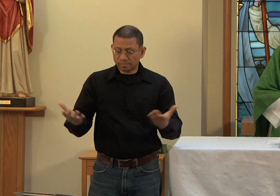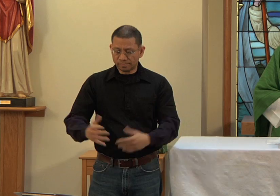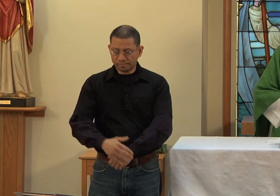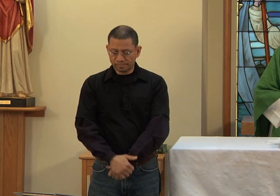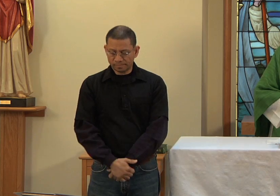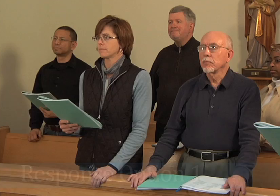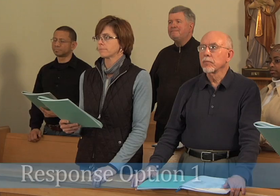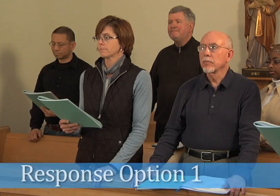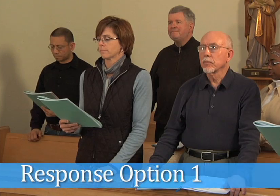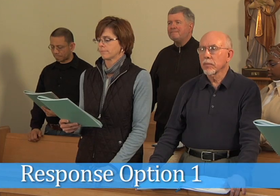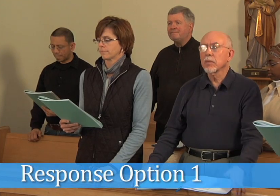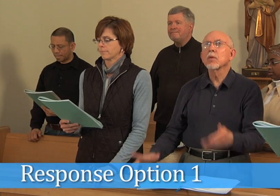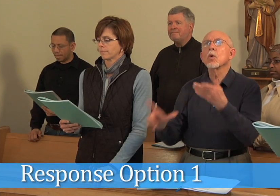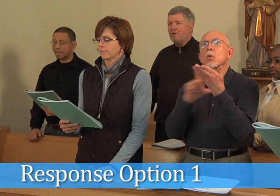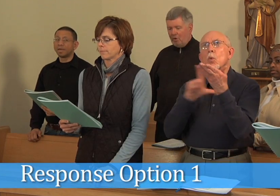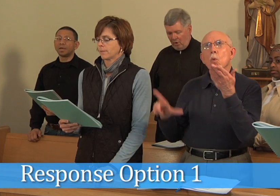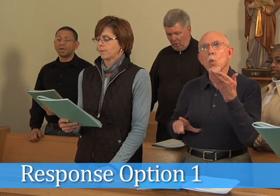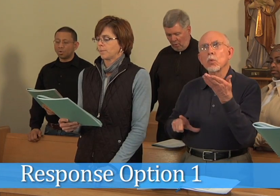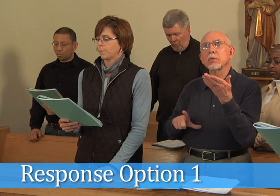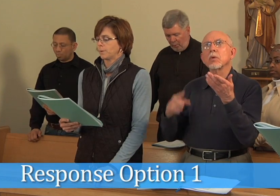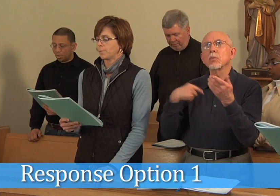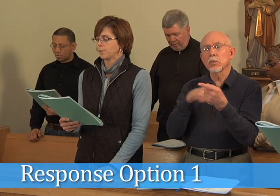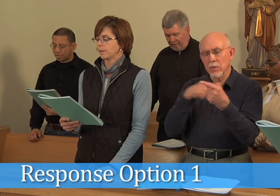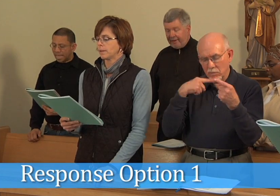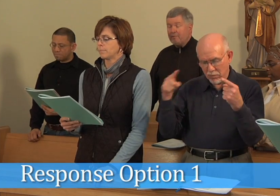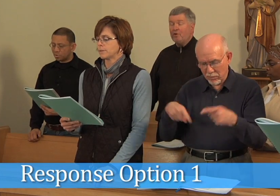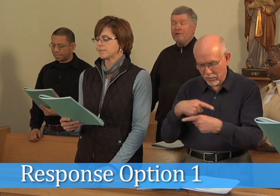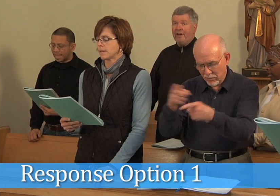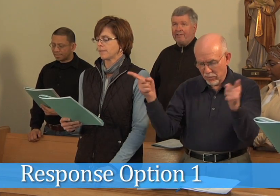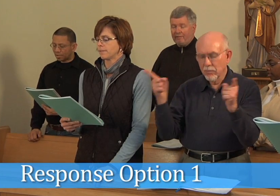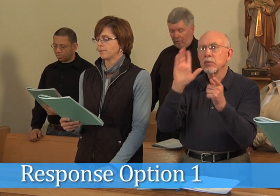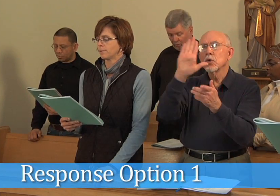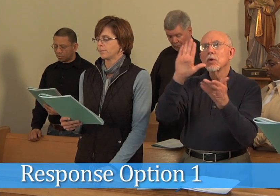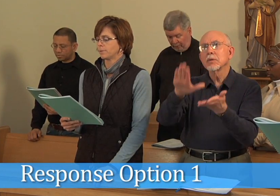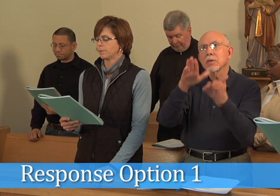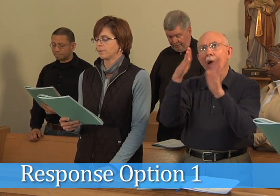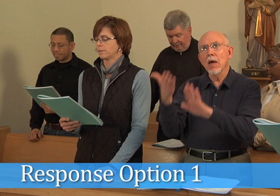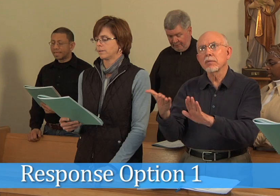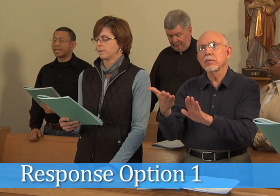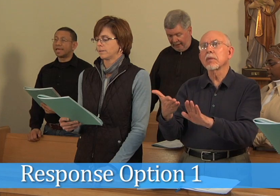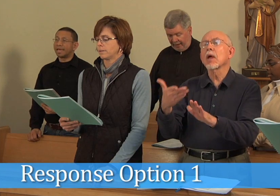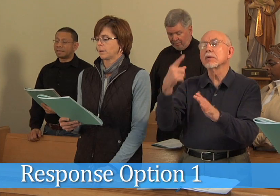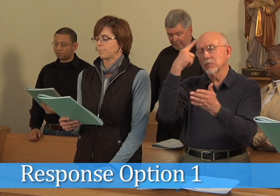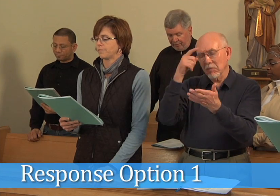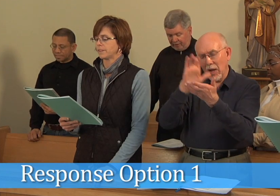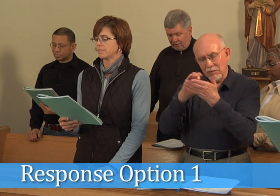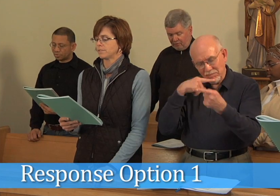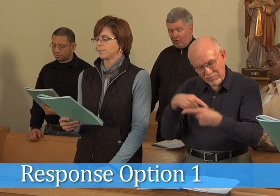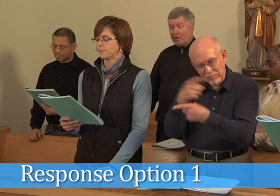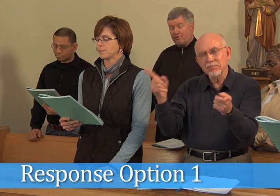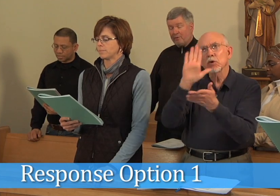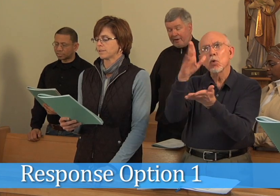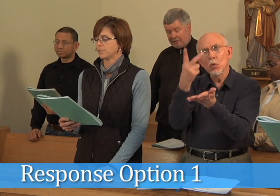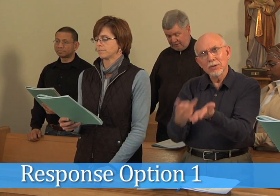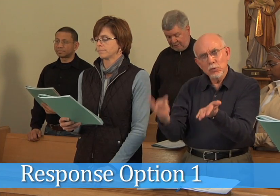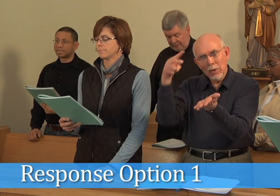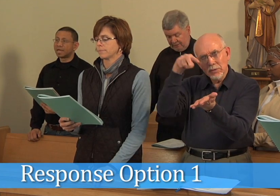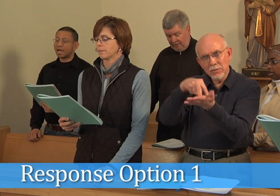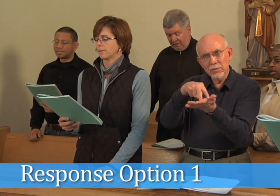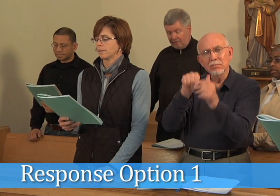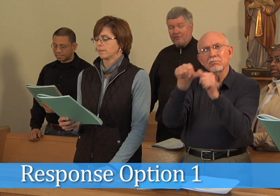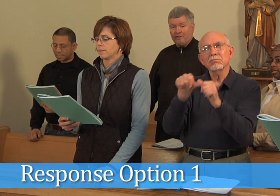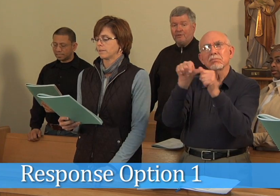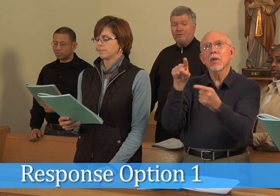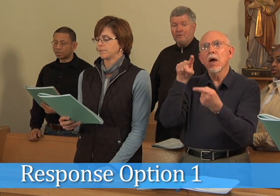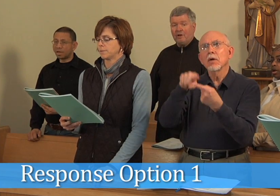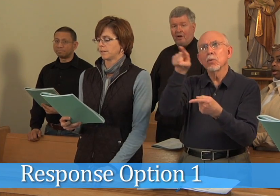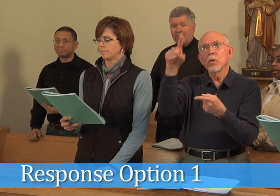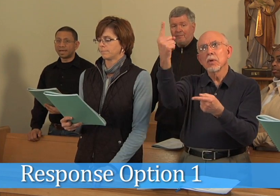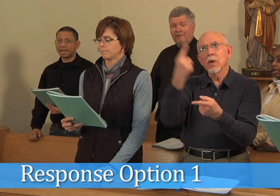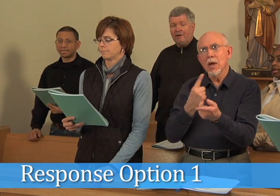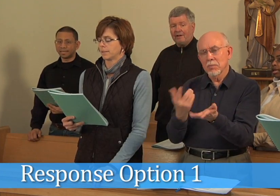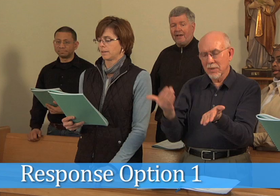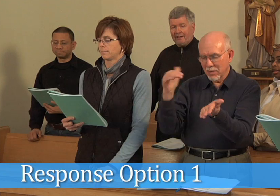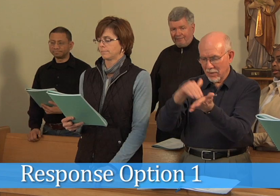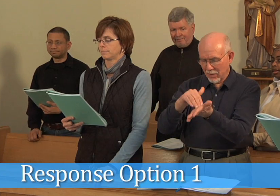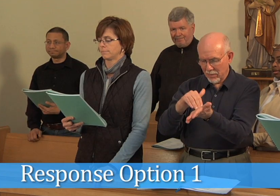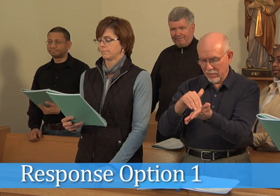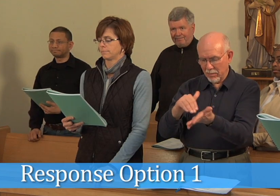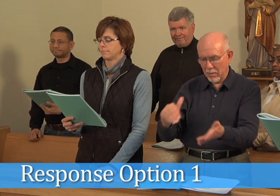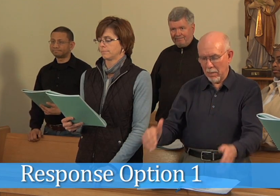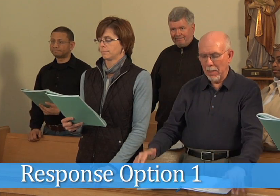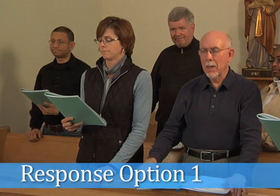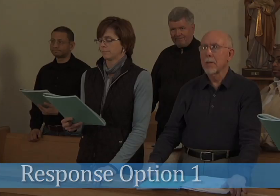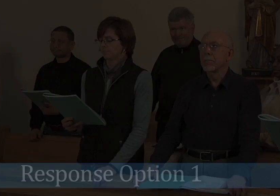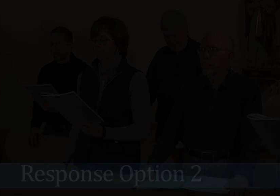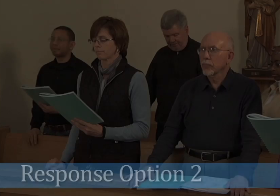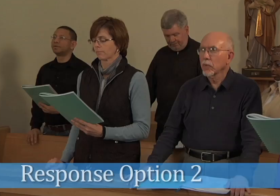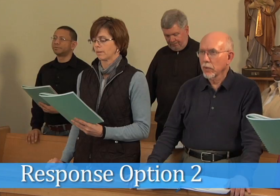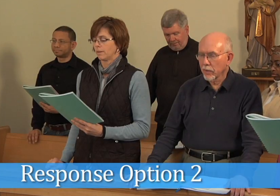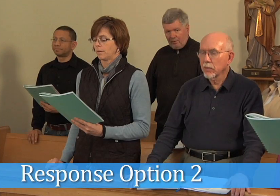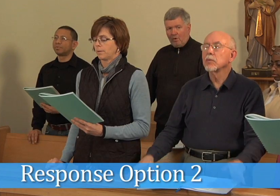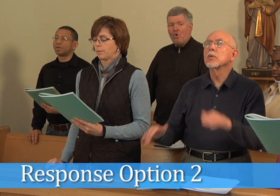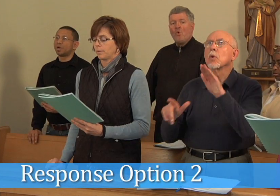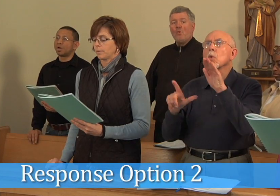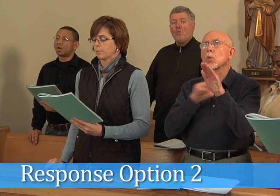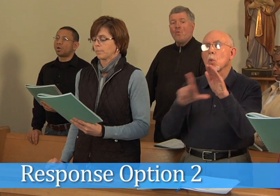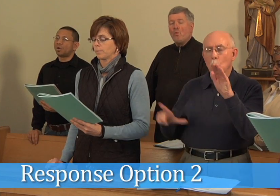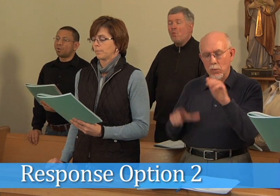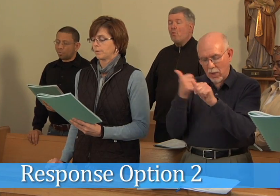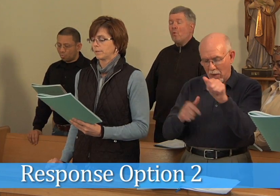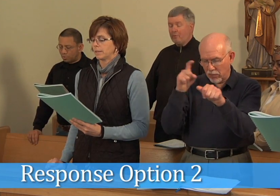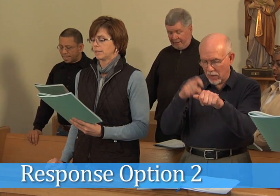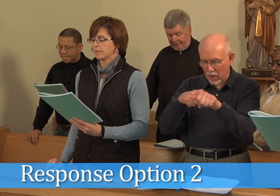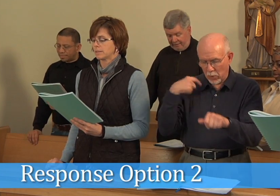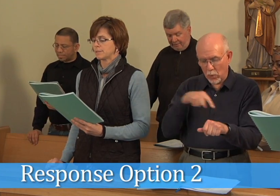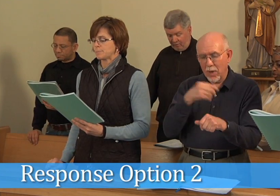We proclaim your Death, O Lord, and profess your Resurrection until you come again.